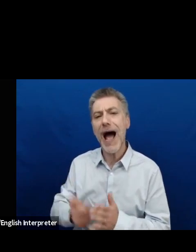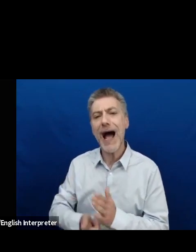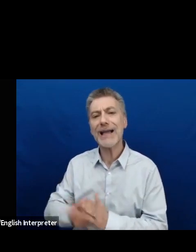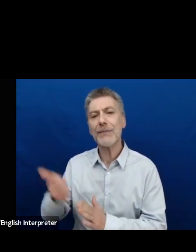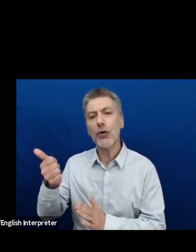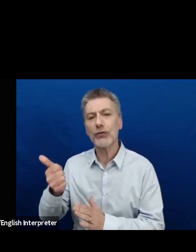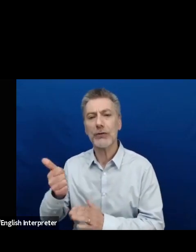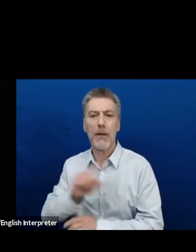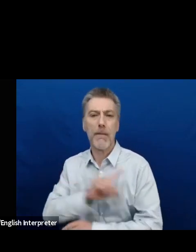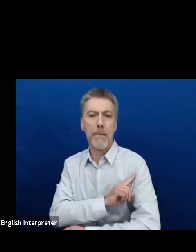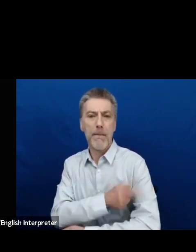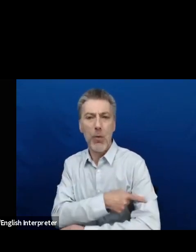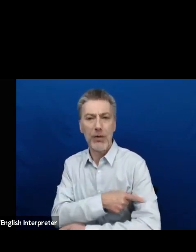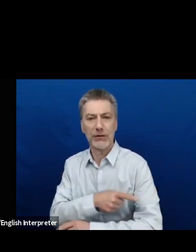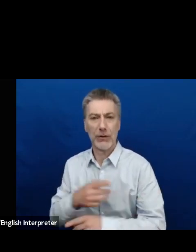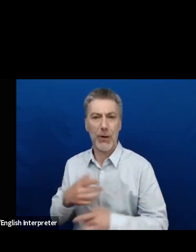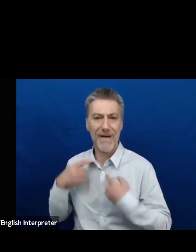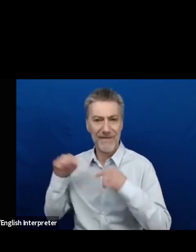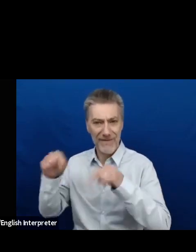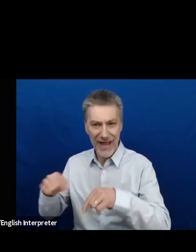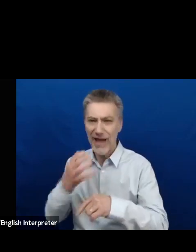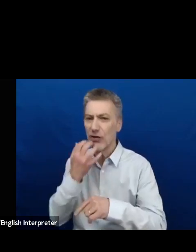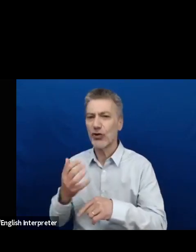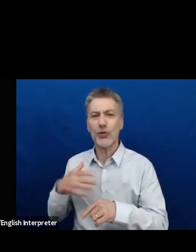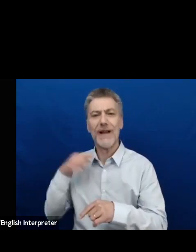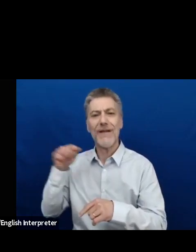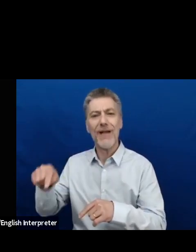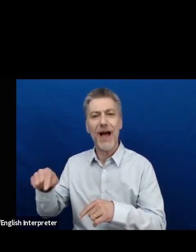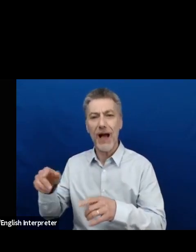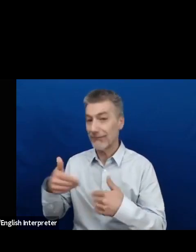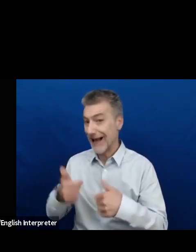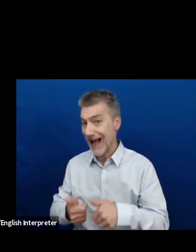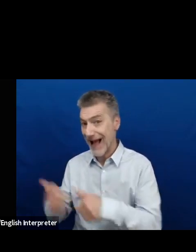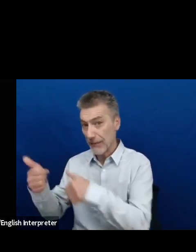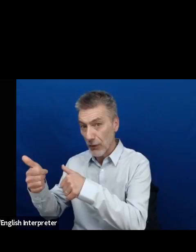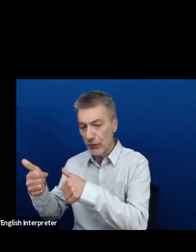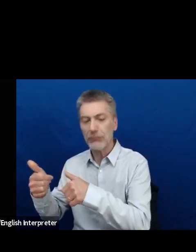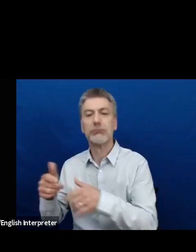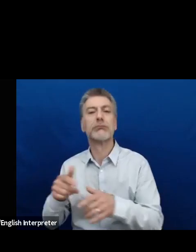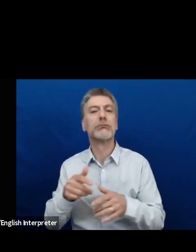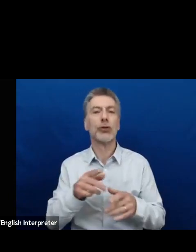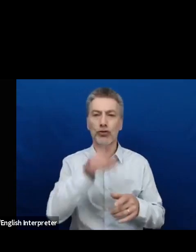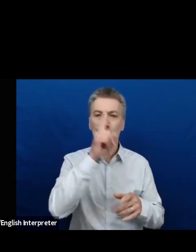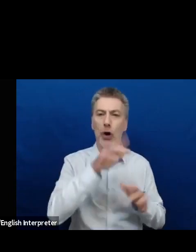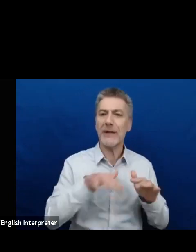Prussia and settled by German colonists suffered further ways of i